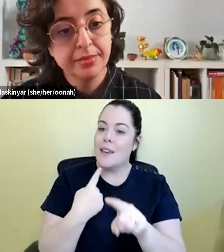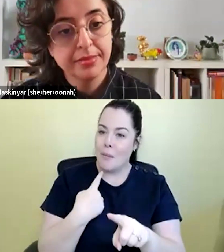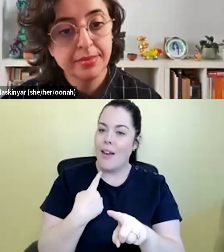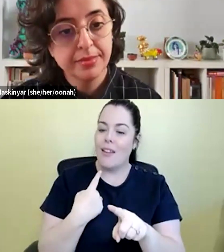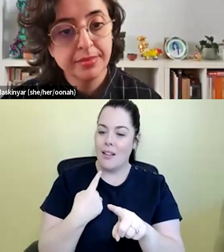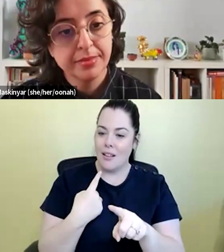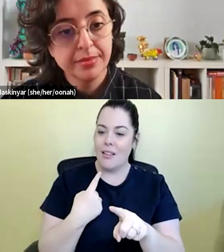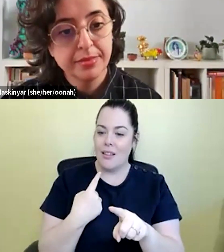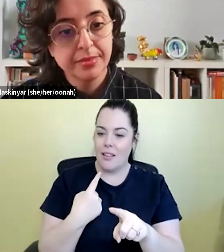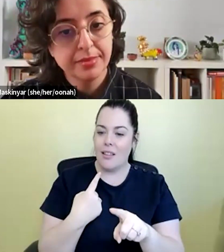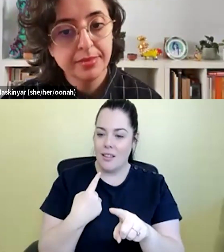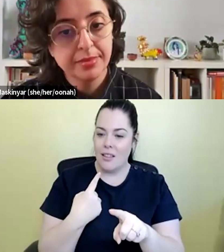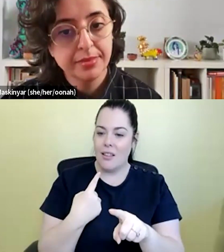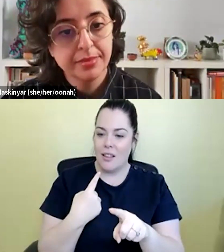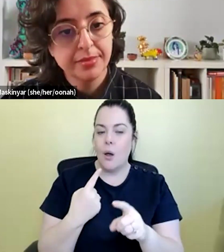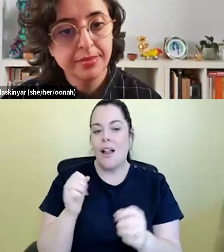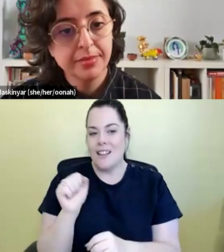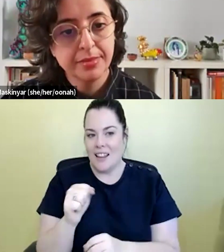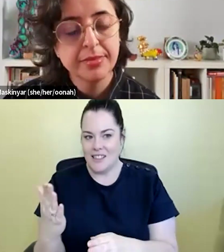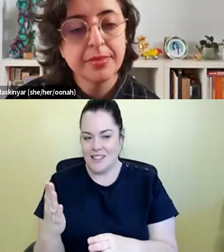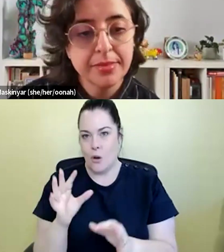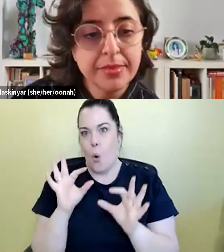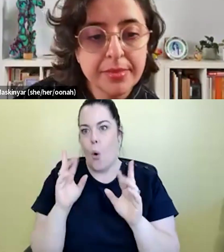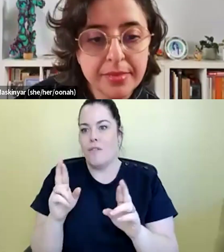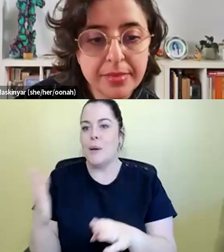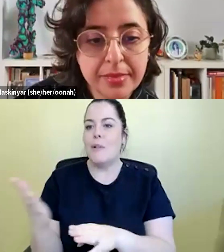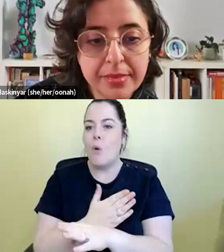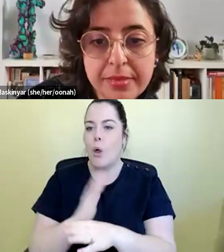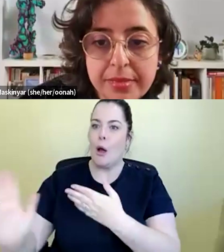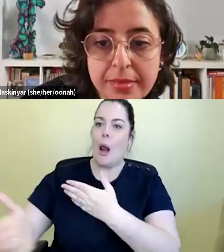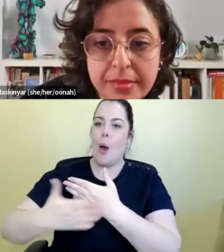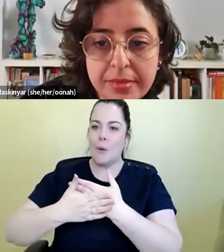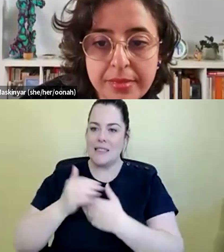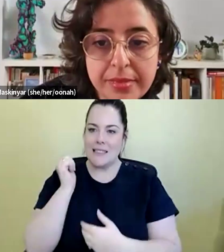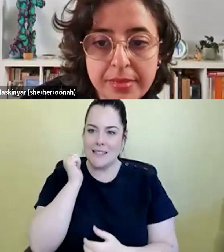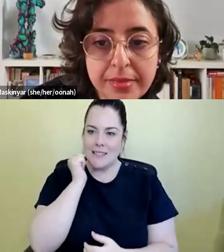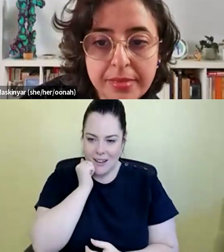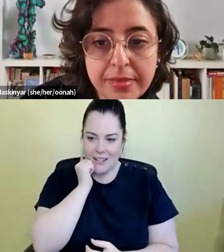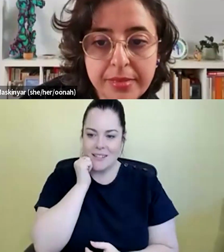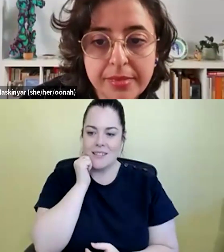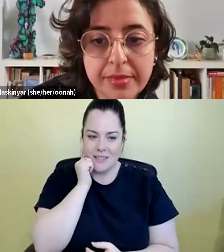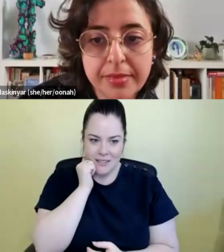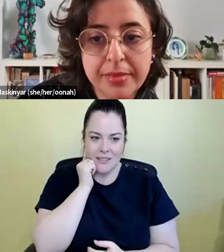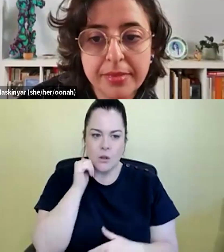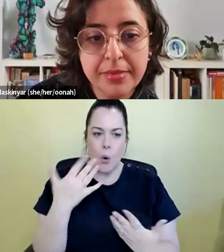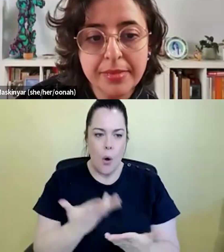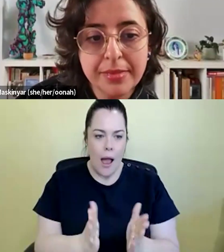and fundamentally before the closing date. And if so, how will potential applicants be informed of